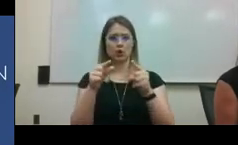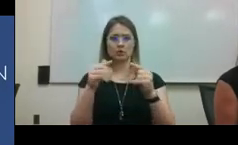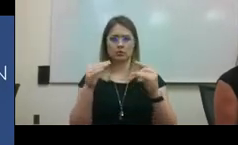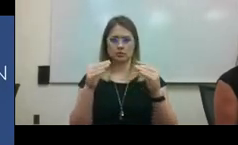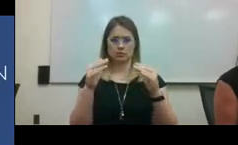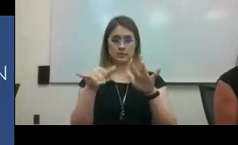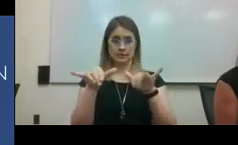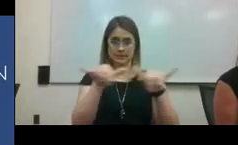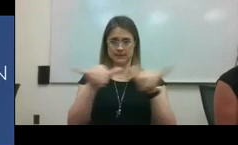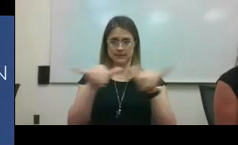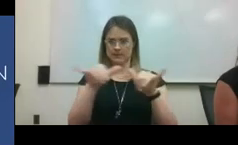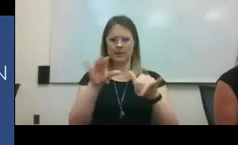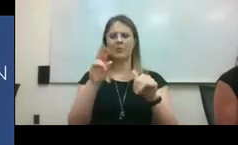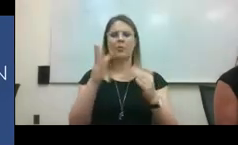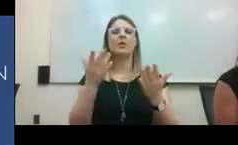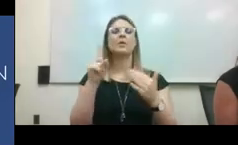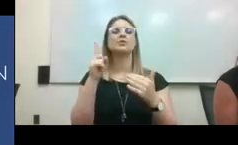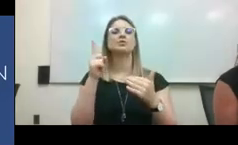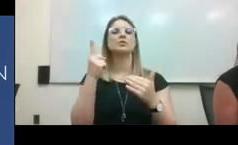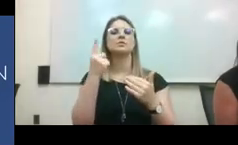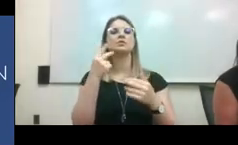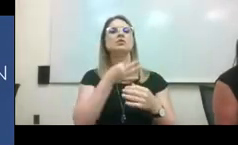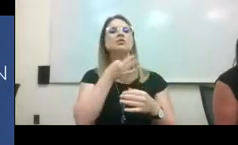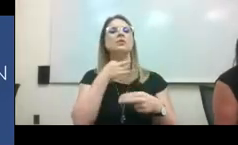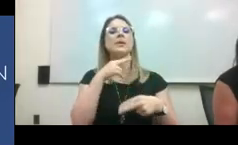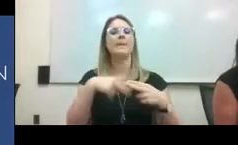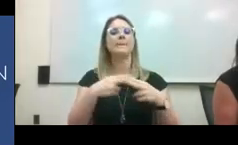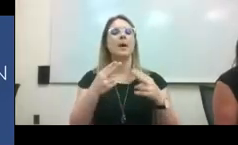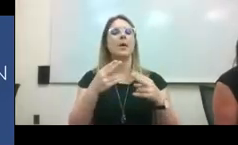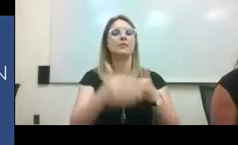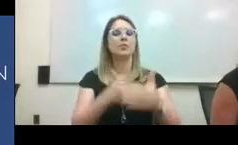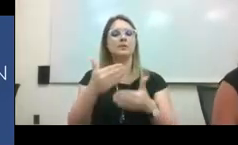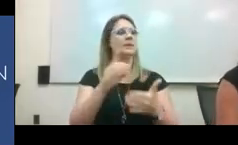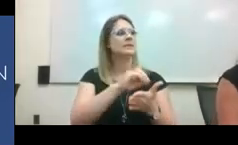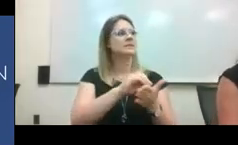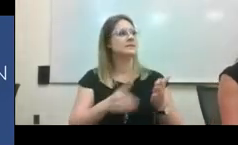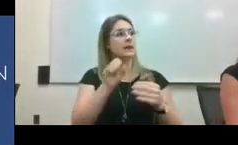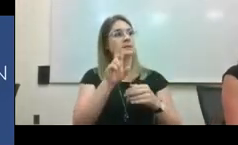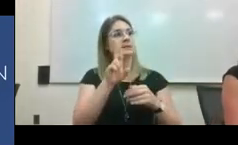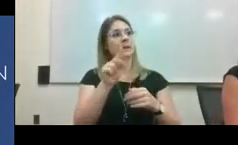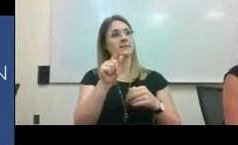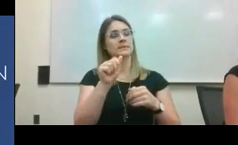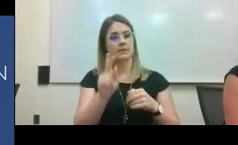They were wondering just about the process for designing that subtask and what that looks like. And then another question about benchmarks